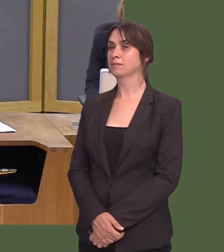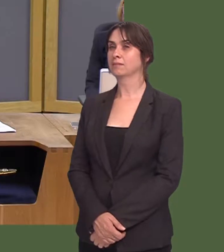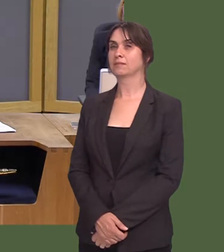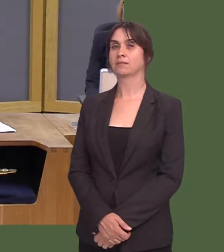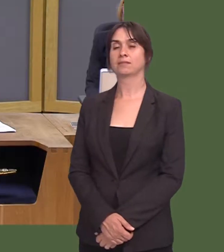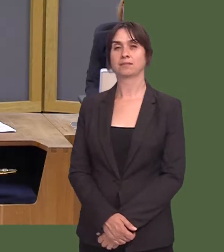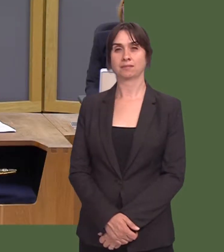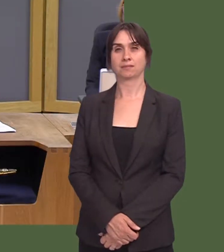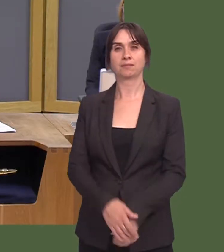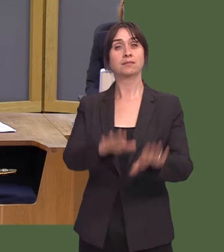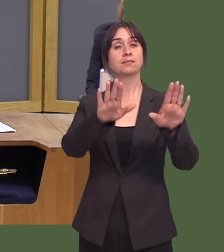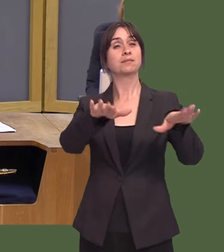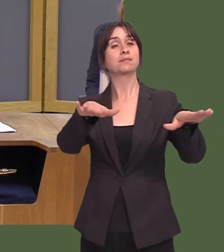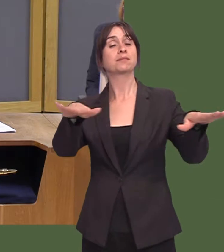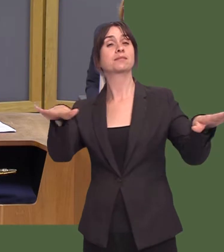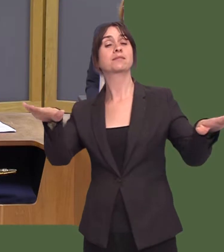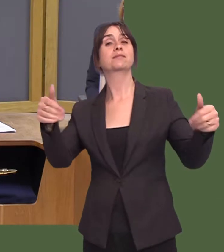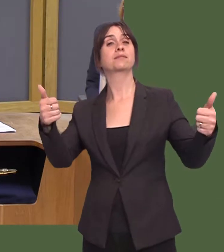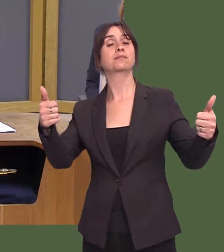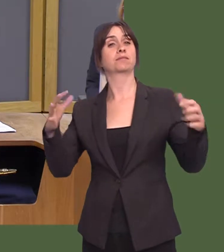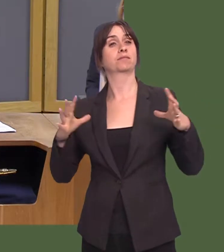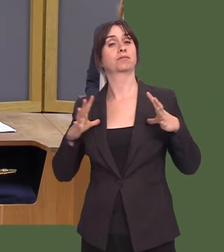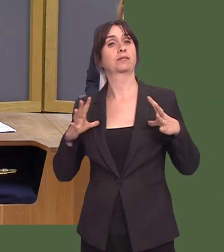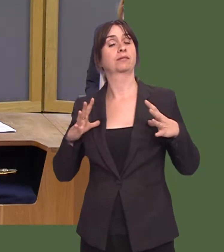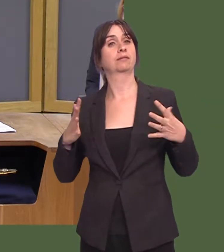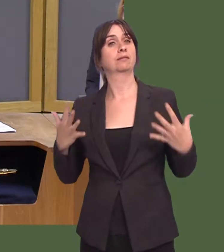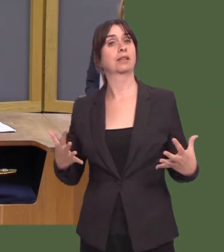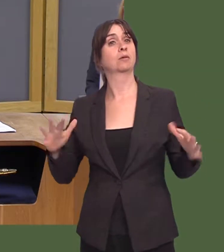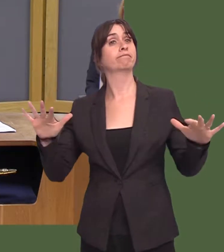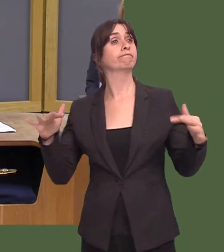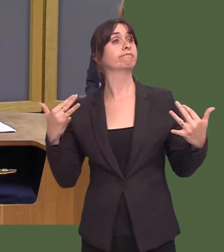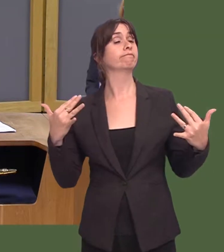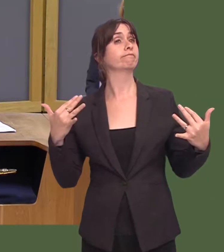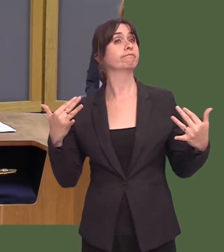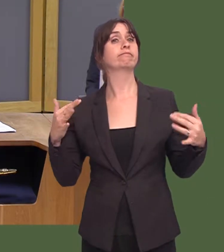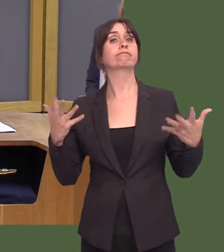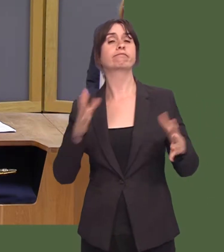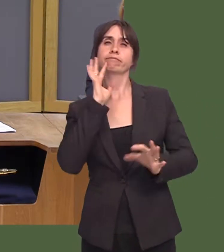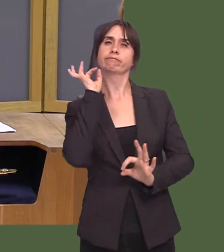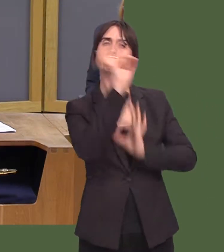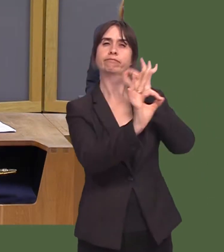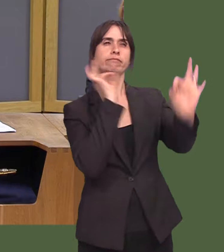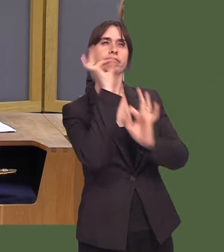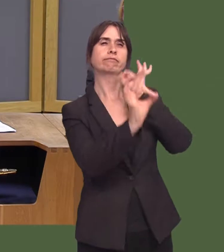Y Llywydd / The Llywydd: The first item on our agenda this afternoon is questions to